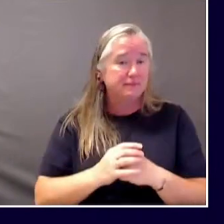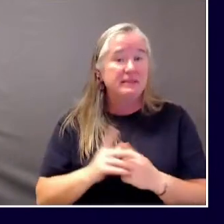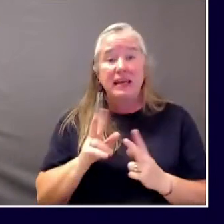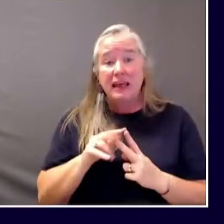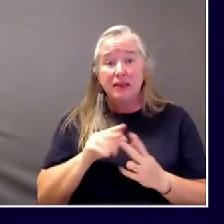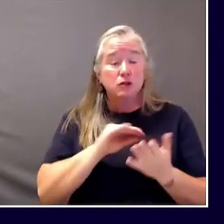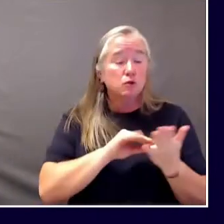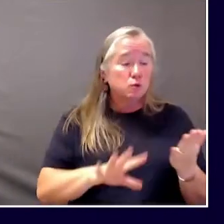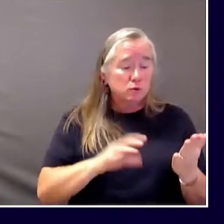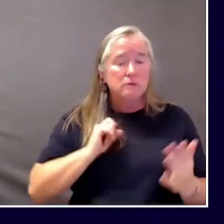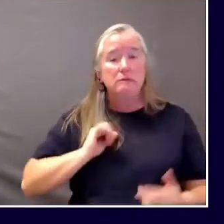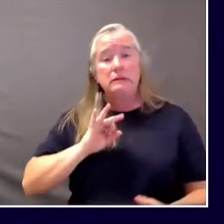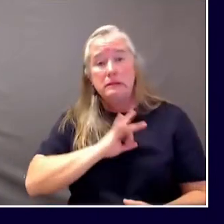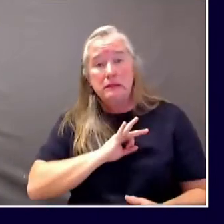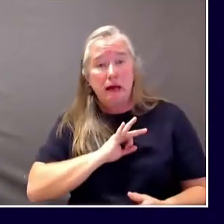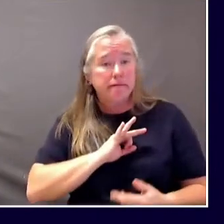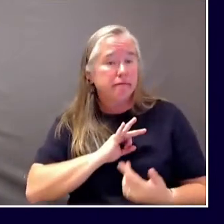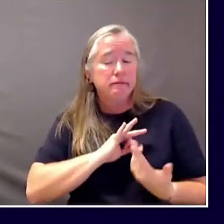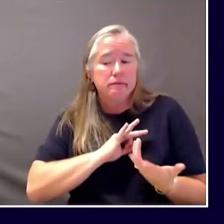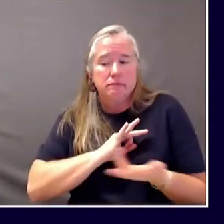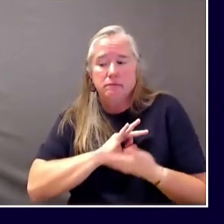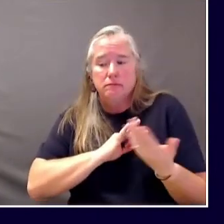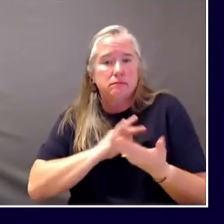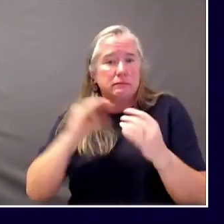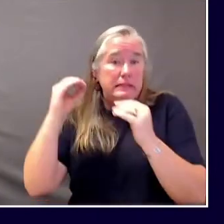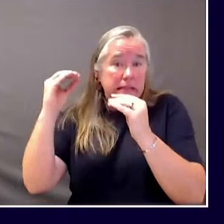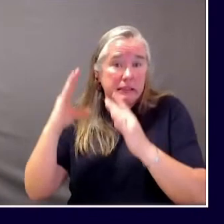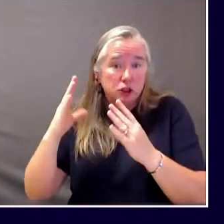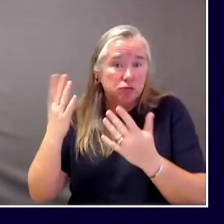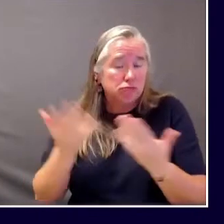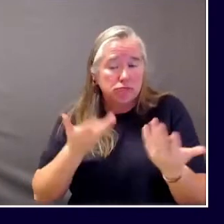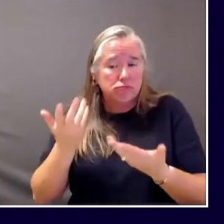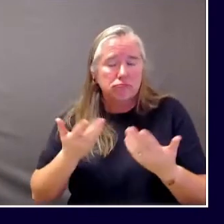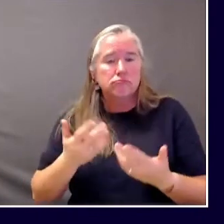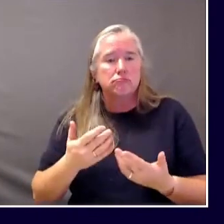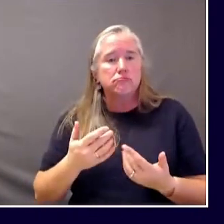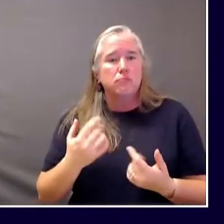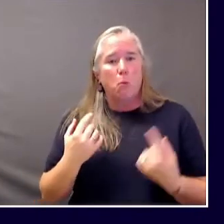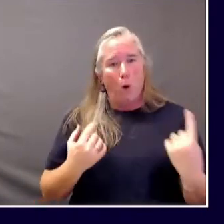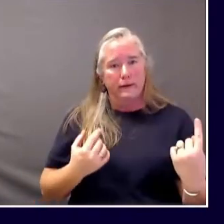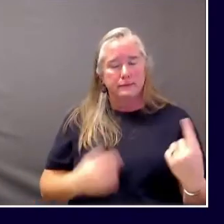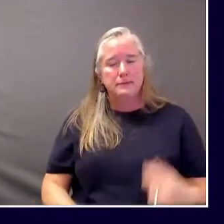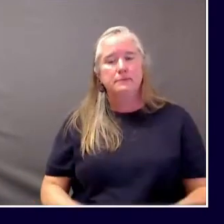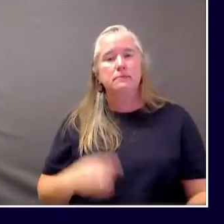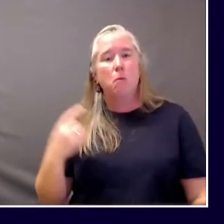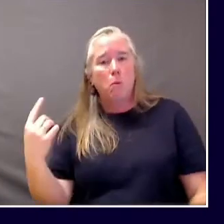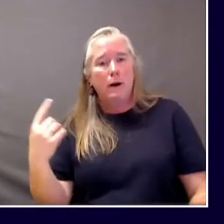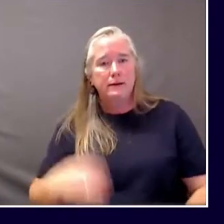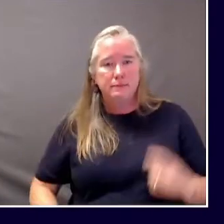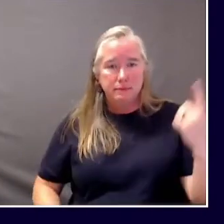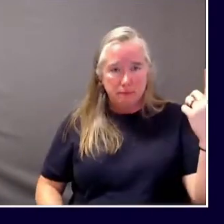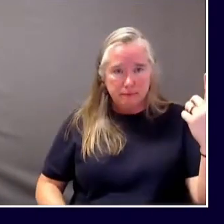the staff member of a teacher